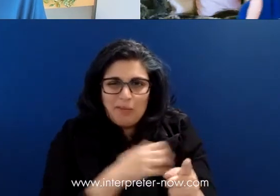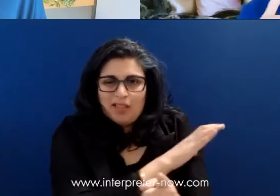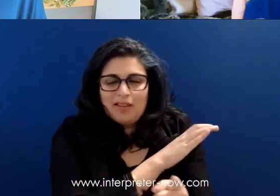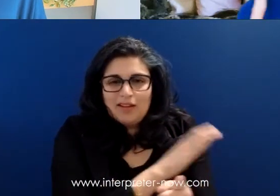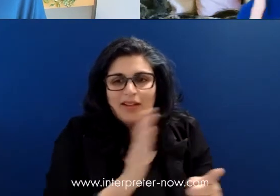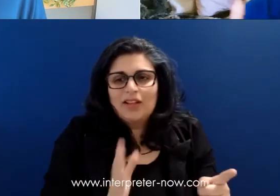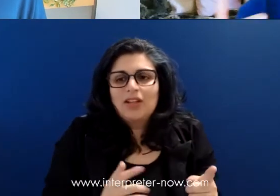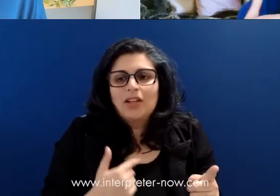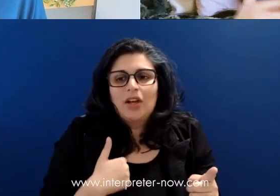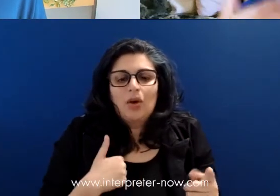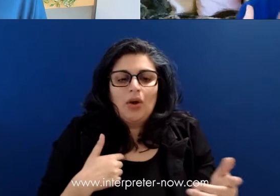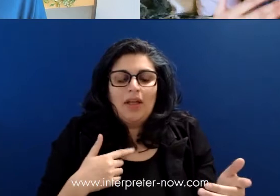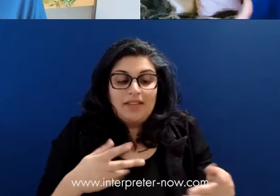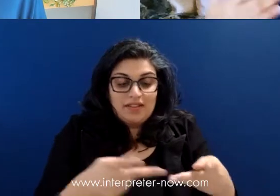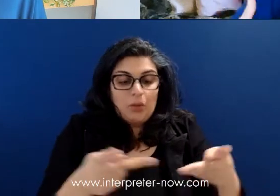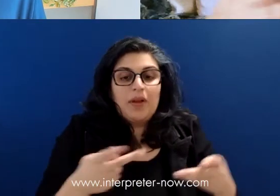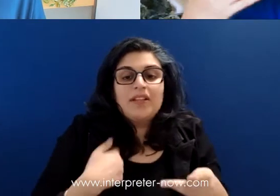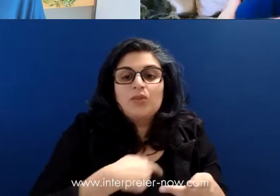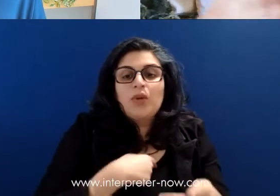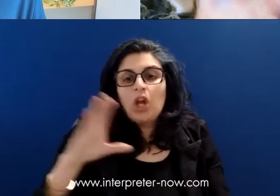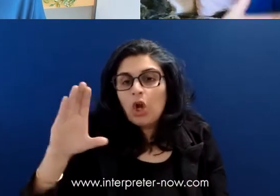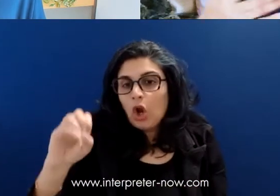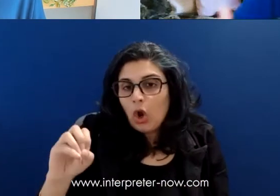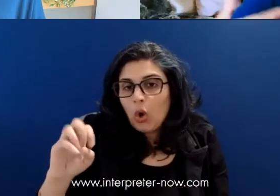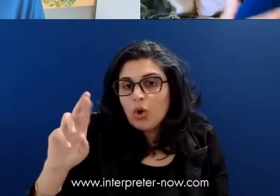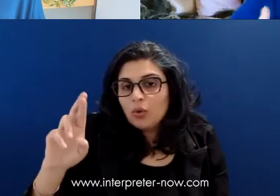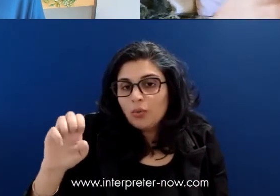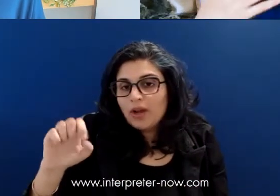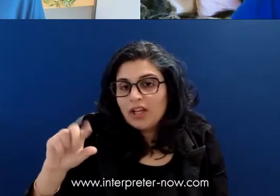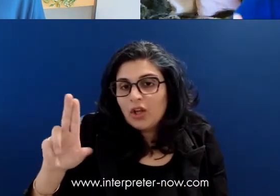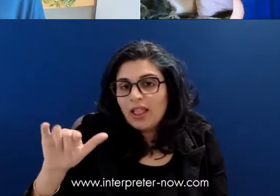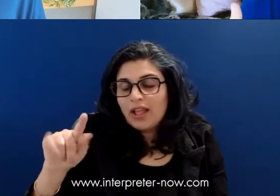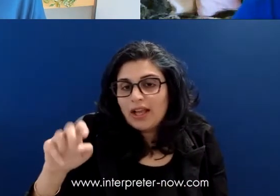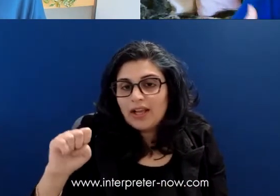"co-regulate," where our bodies and our nervous systems learn to either relax with each other